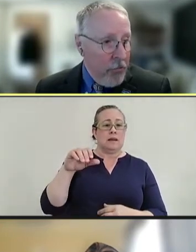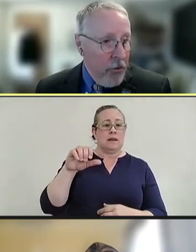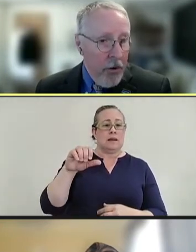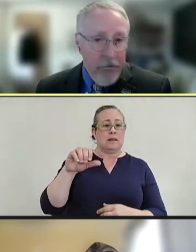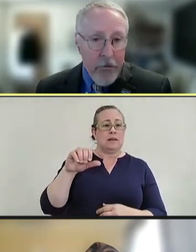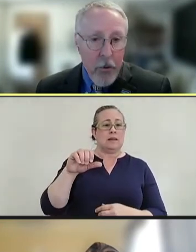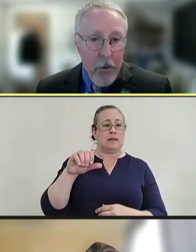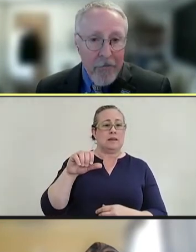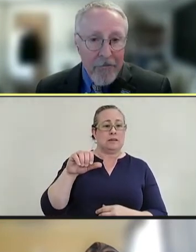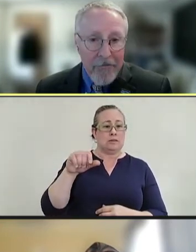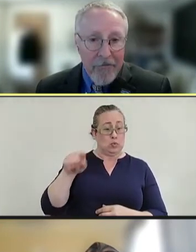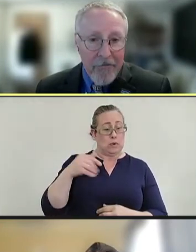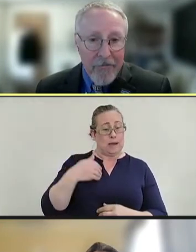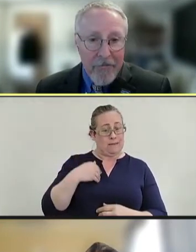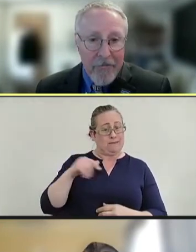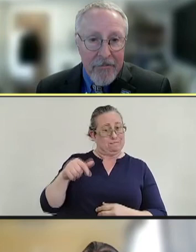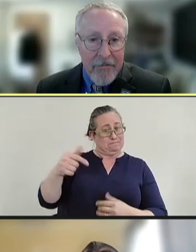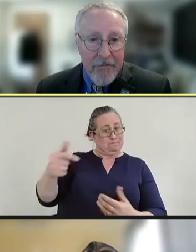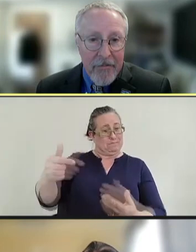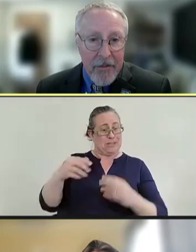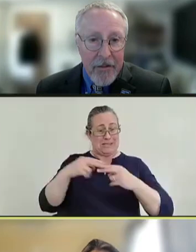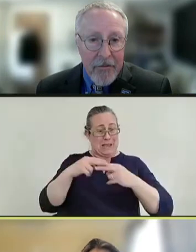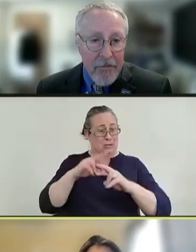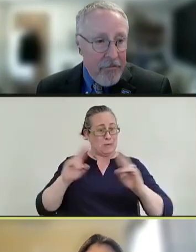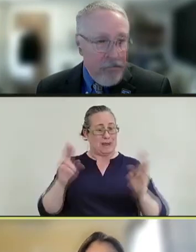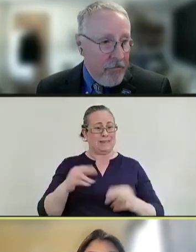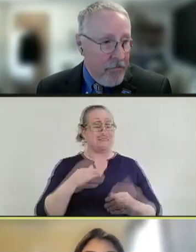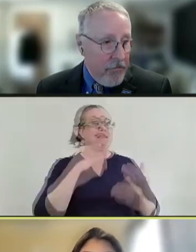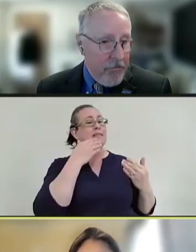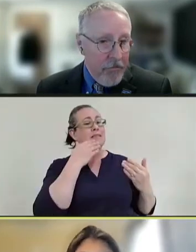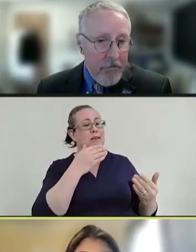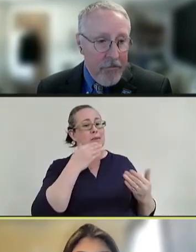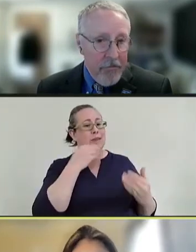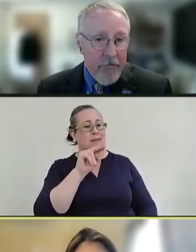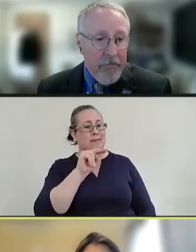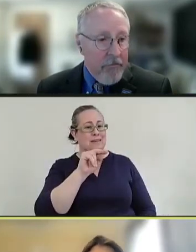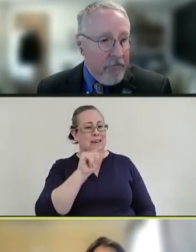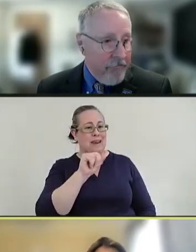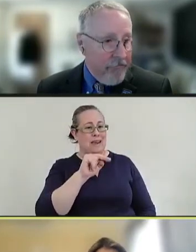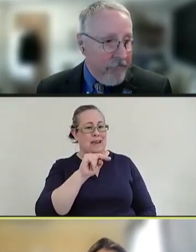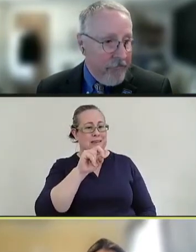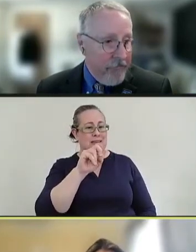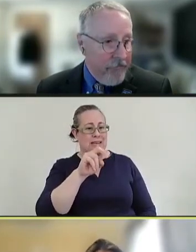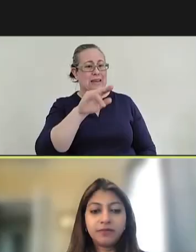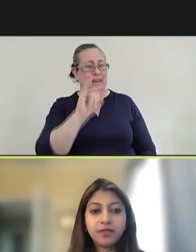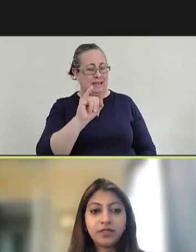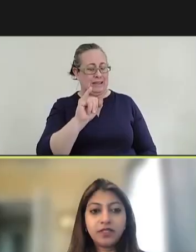Nandini Selvam: Thank you. Thank you for the opportunity to present. So,